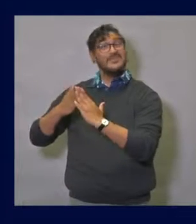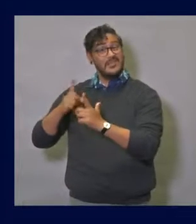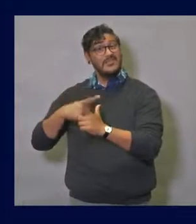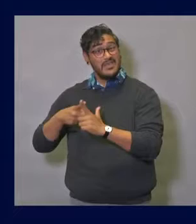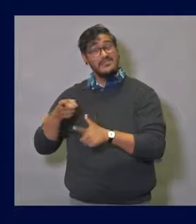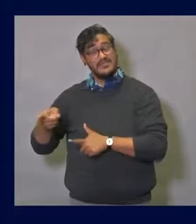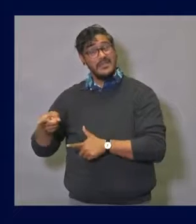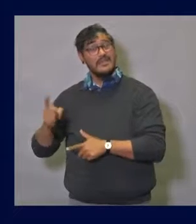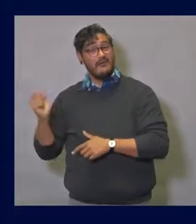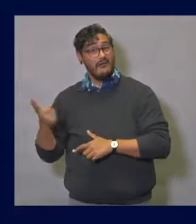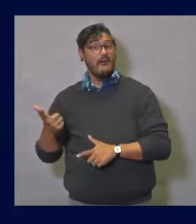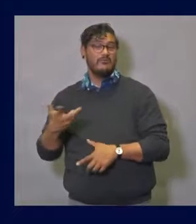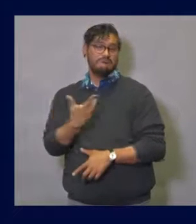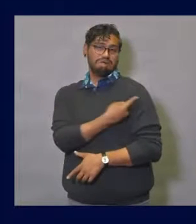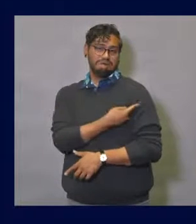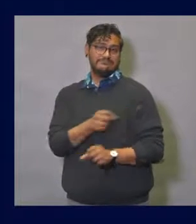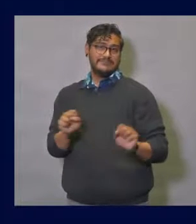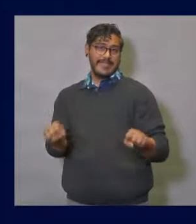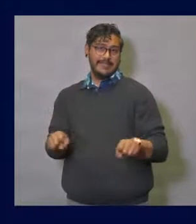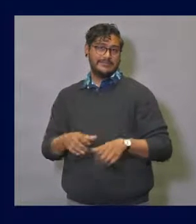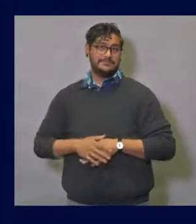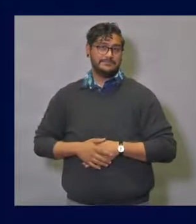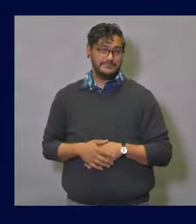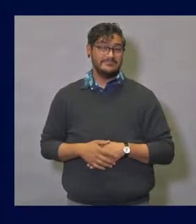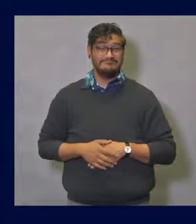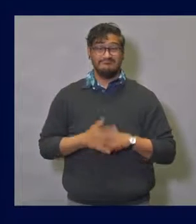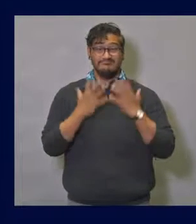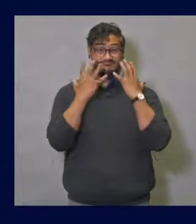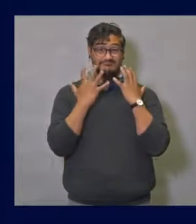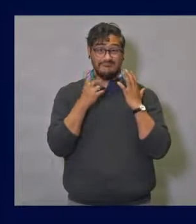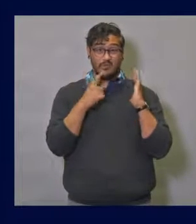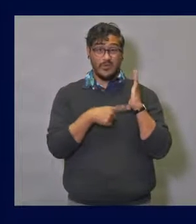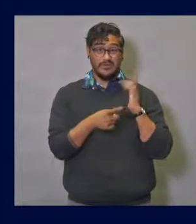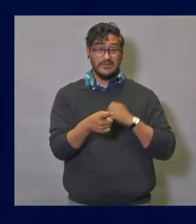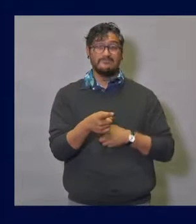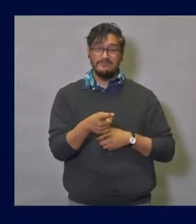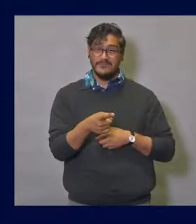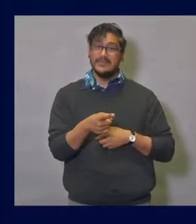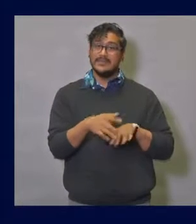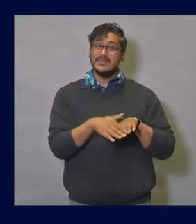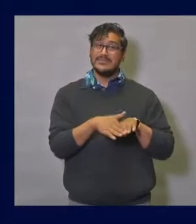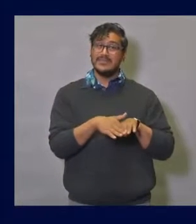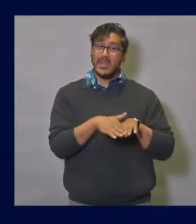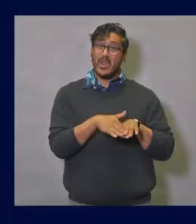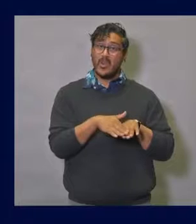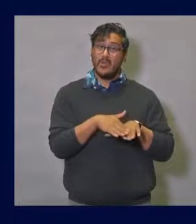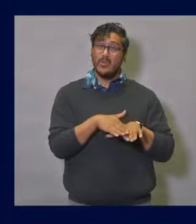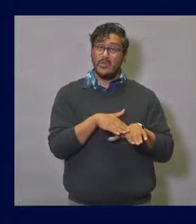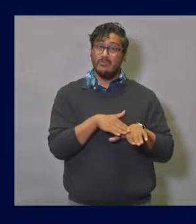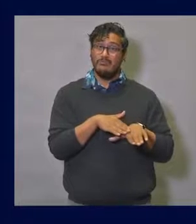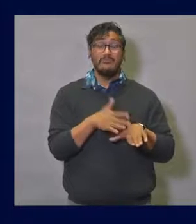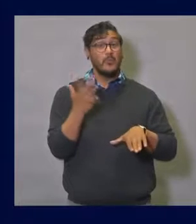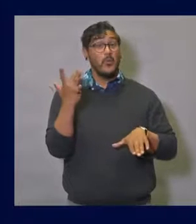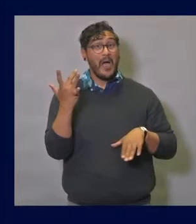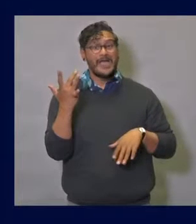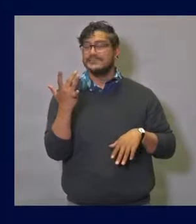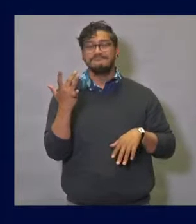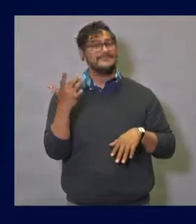PROVIDERS ARE ABLE TO VACCINATE